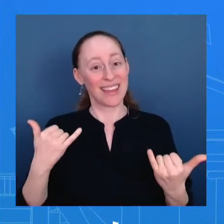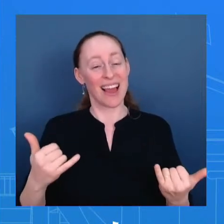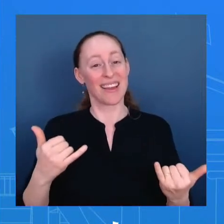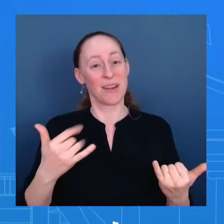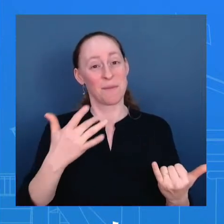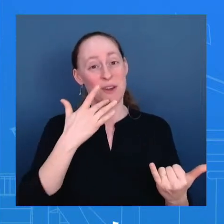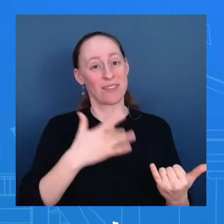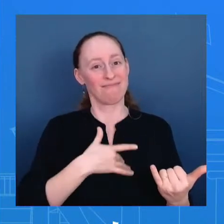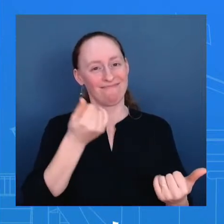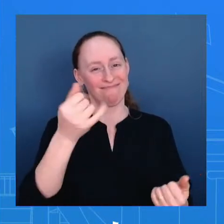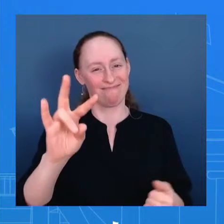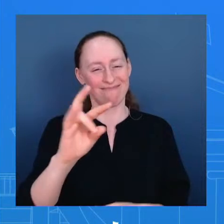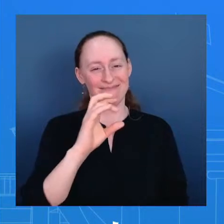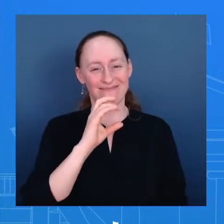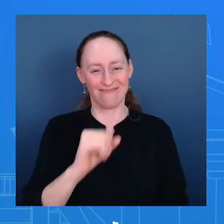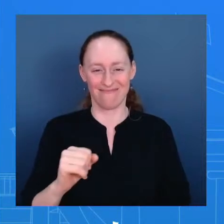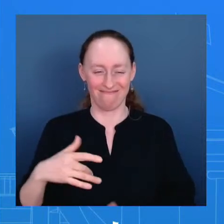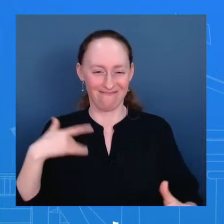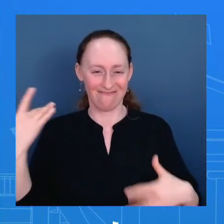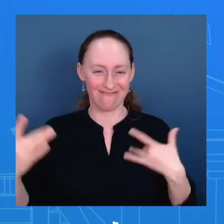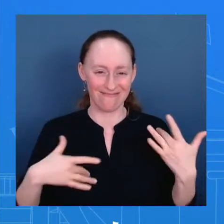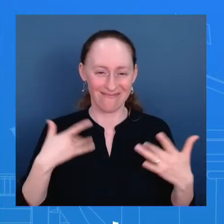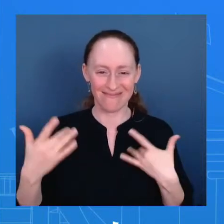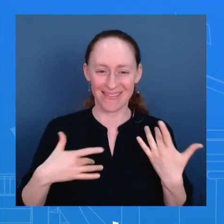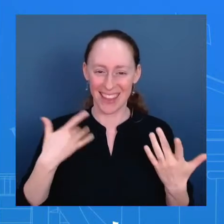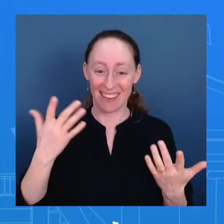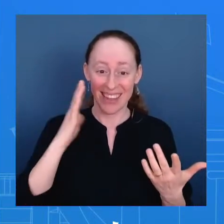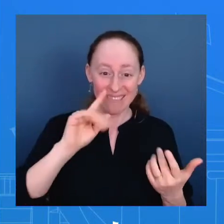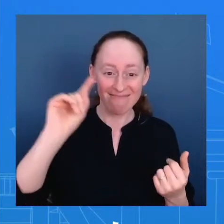and takeover as we speak. She's the real politician in the family.